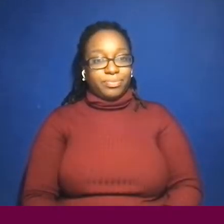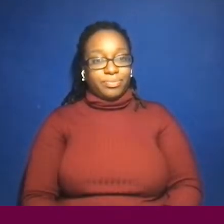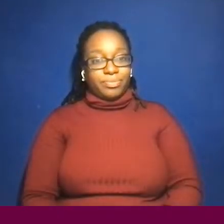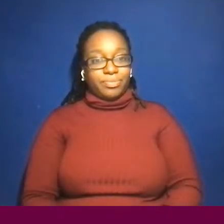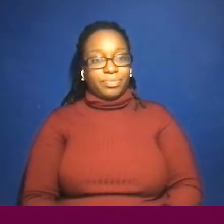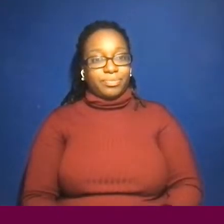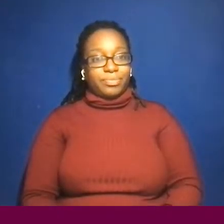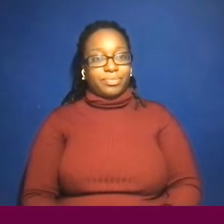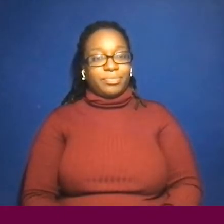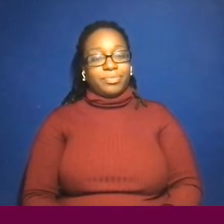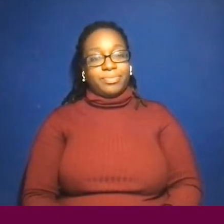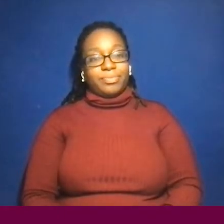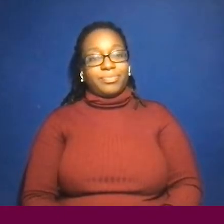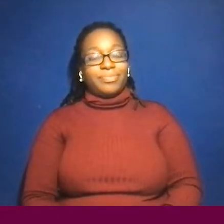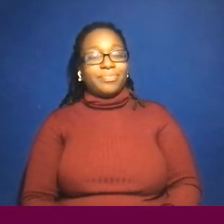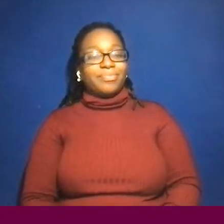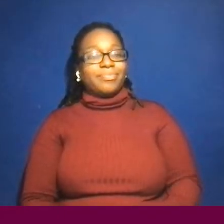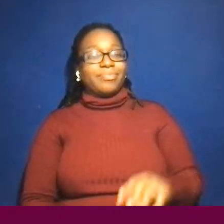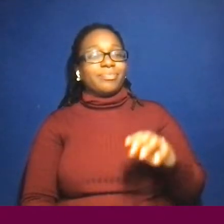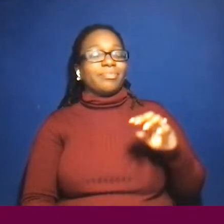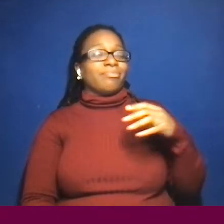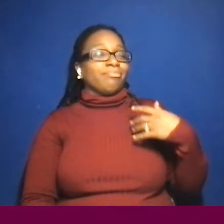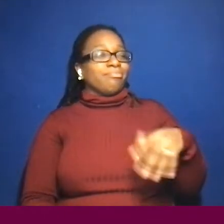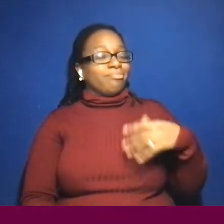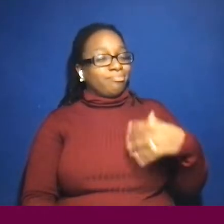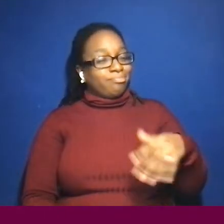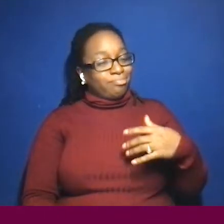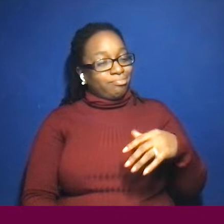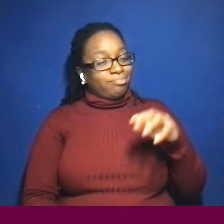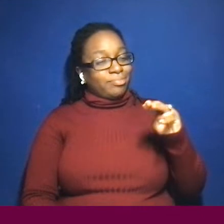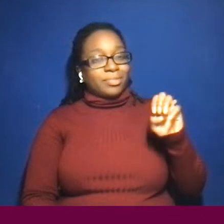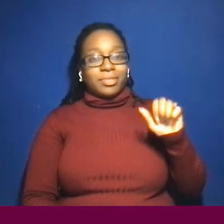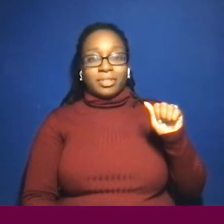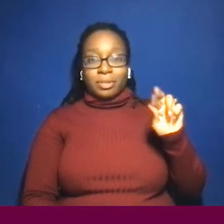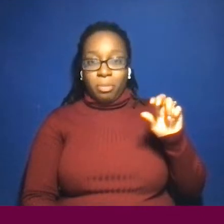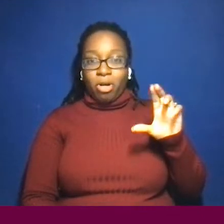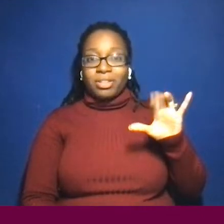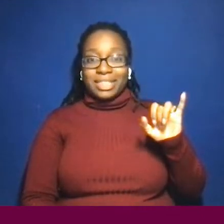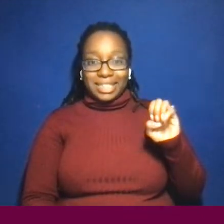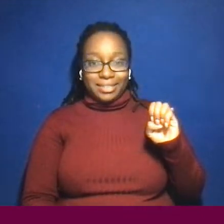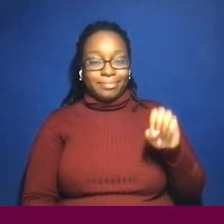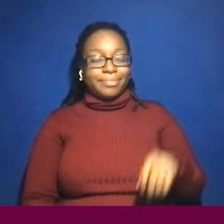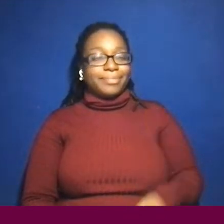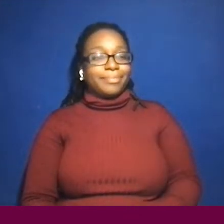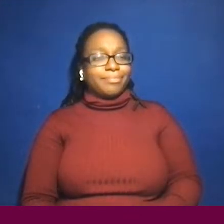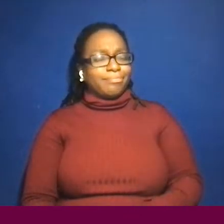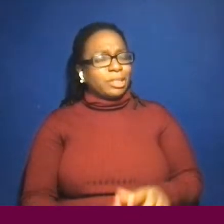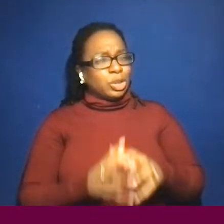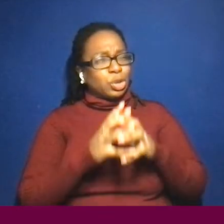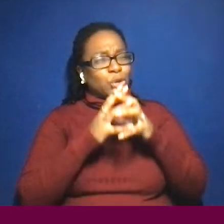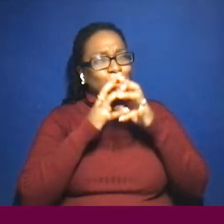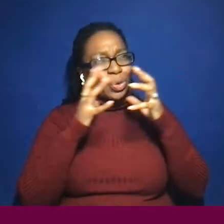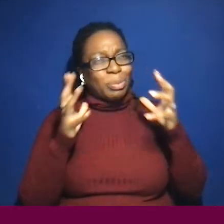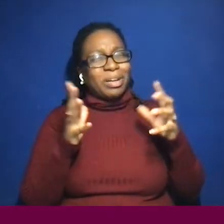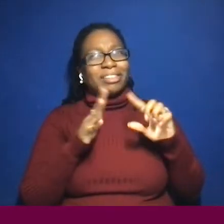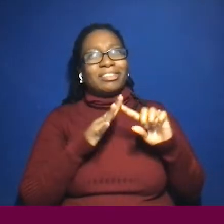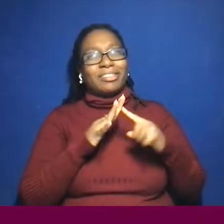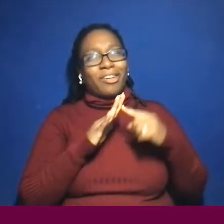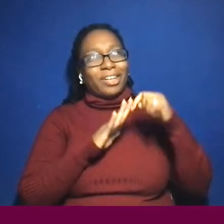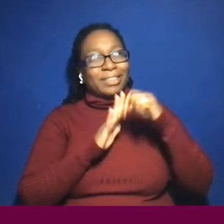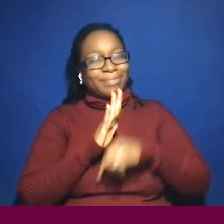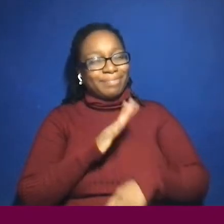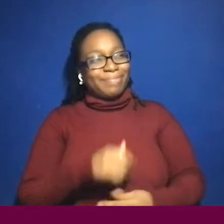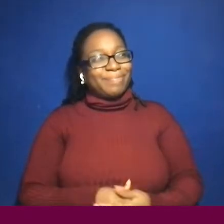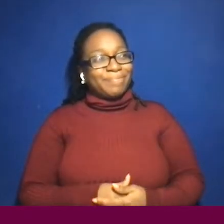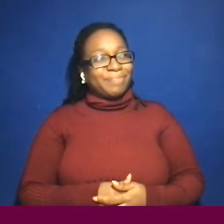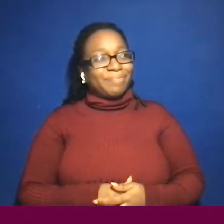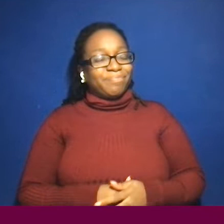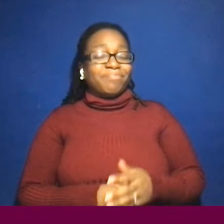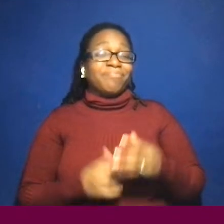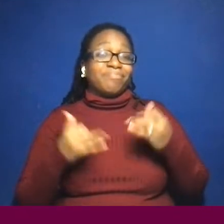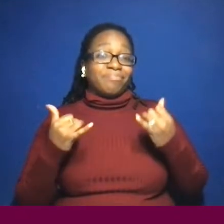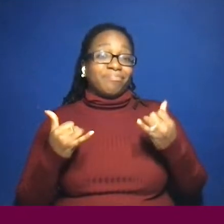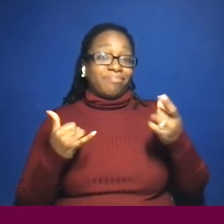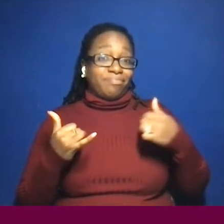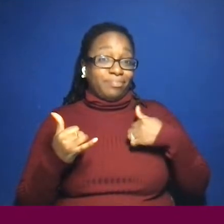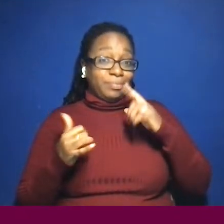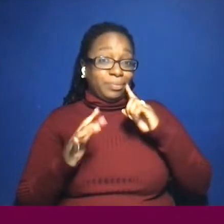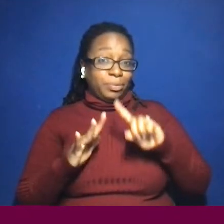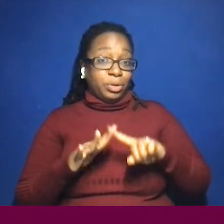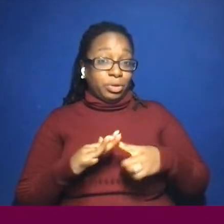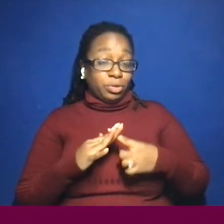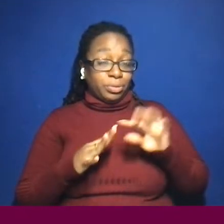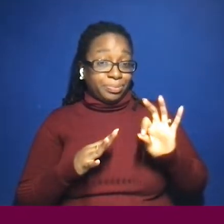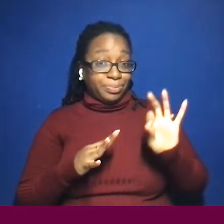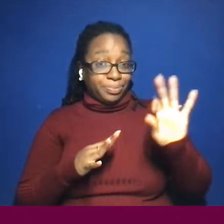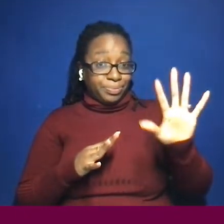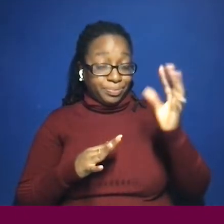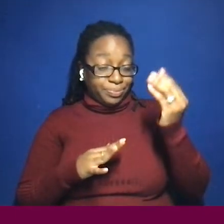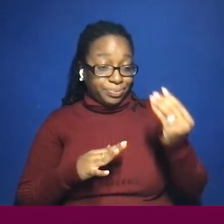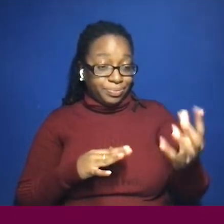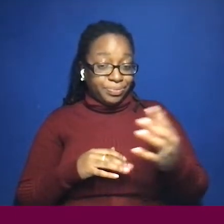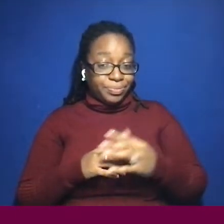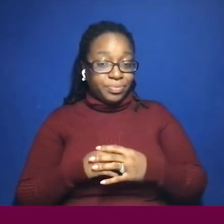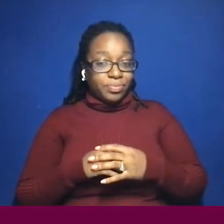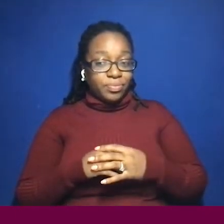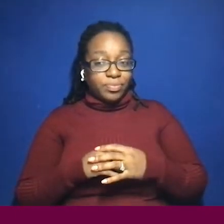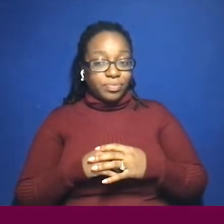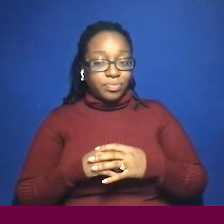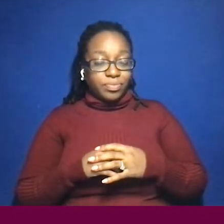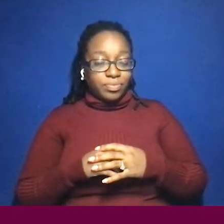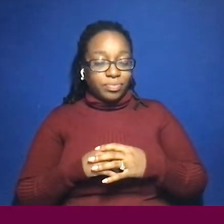So much to unpack here. So let me begin by saying that I think that